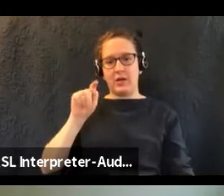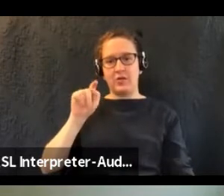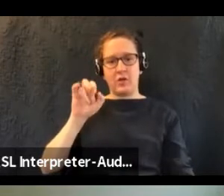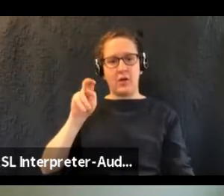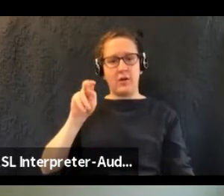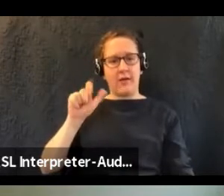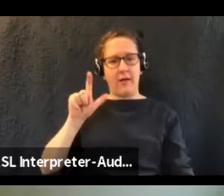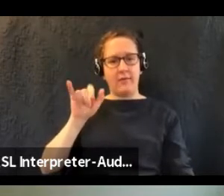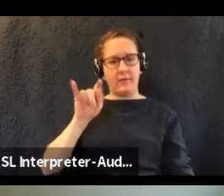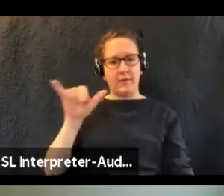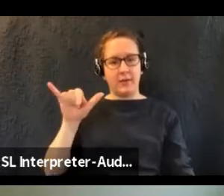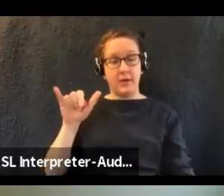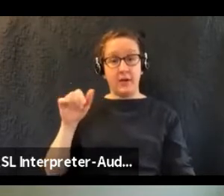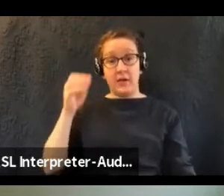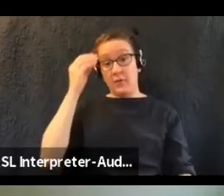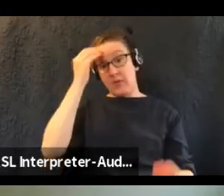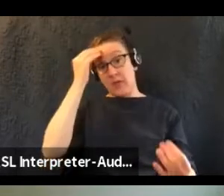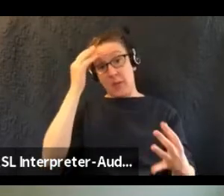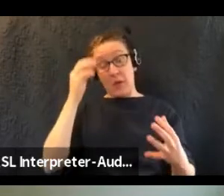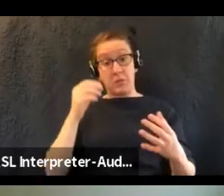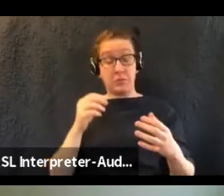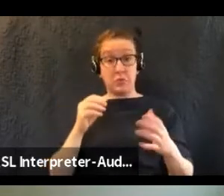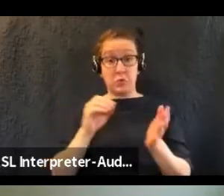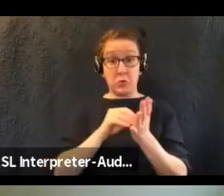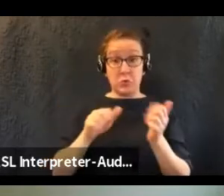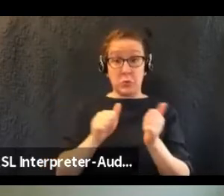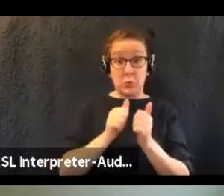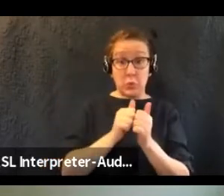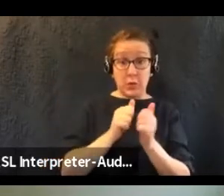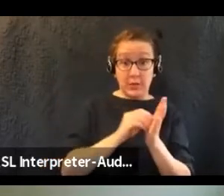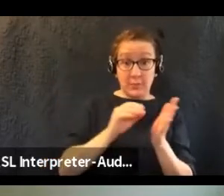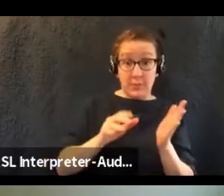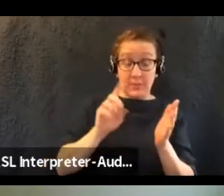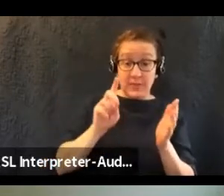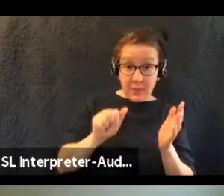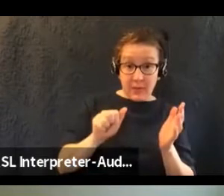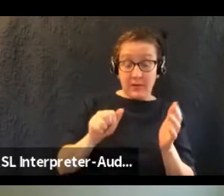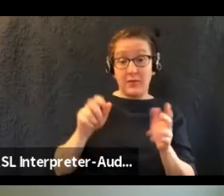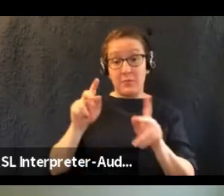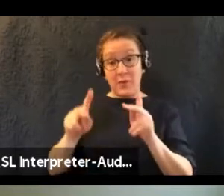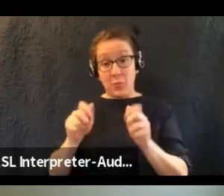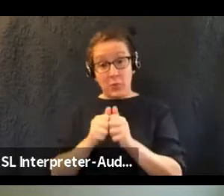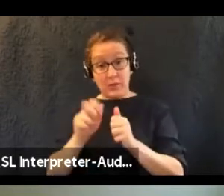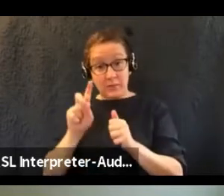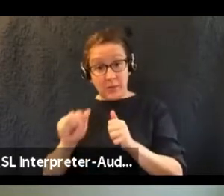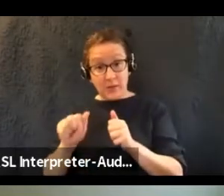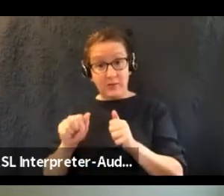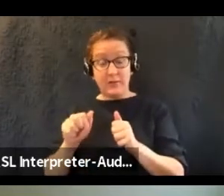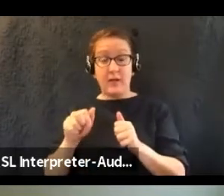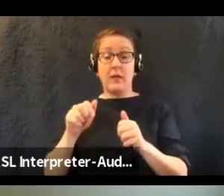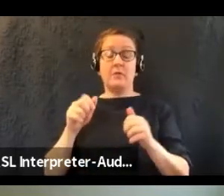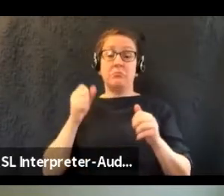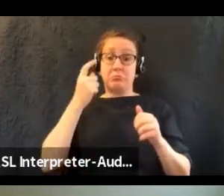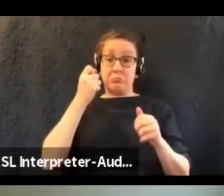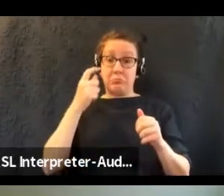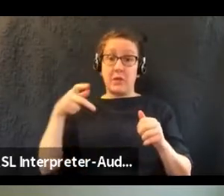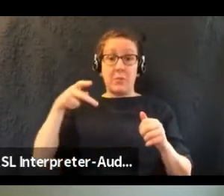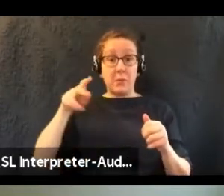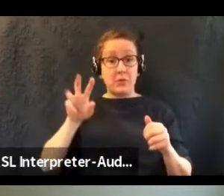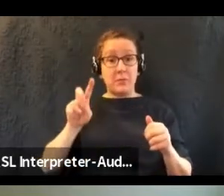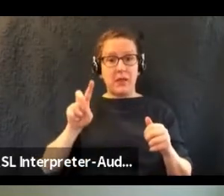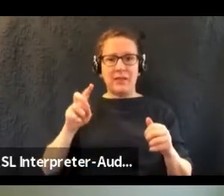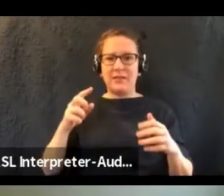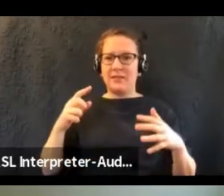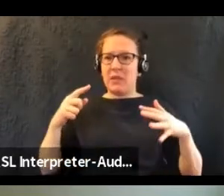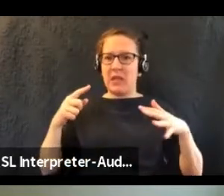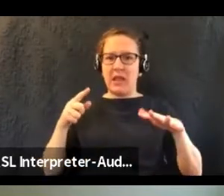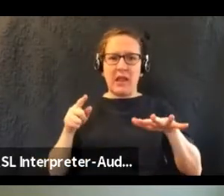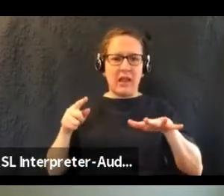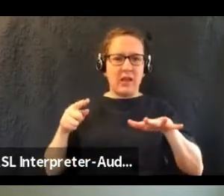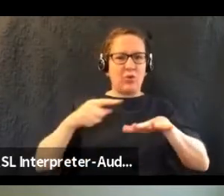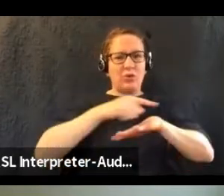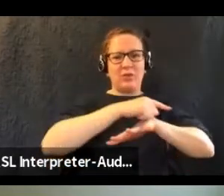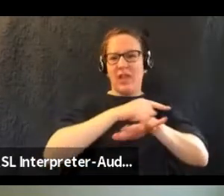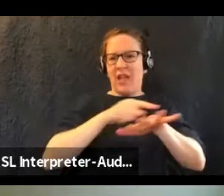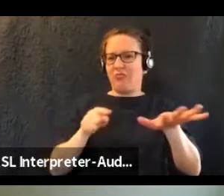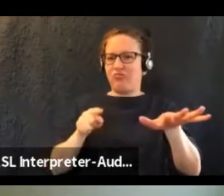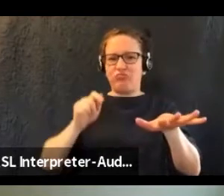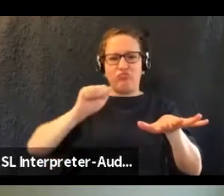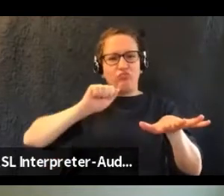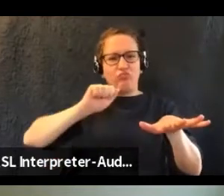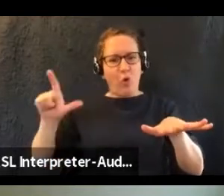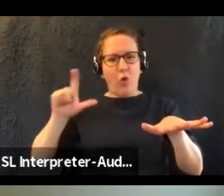or people with disabilities, people with disabilities intersect across all races, other identities,